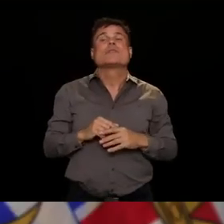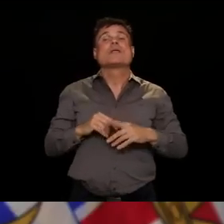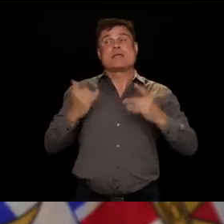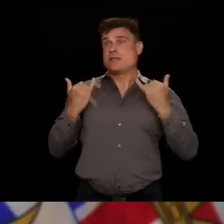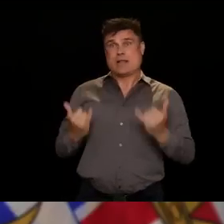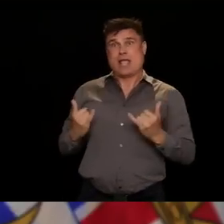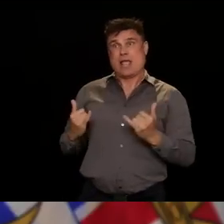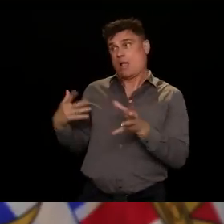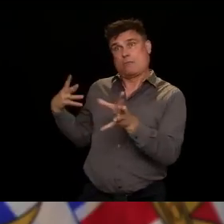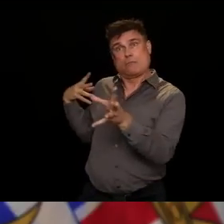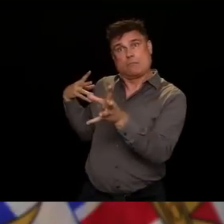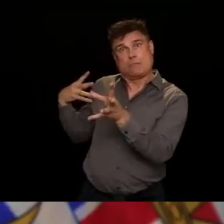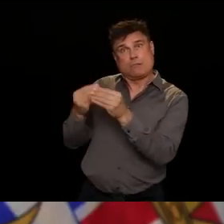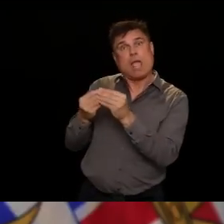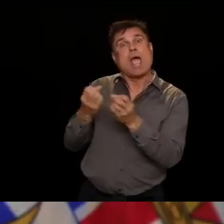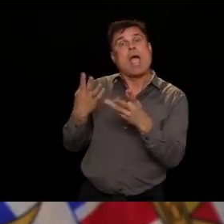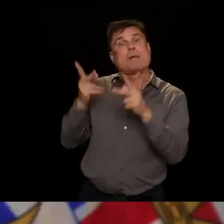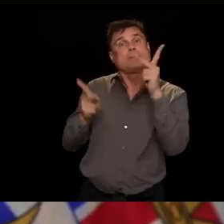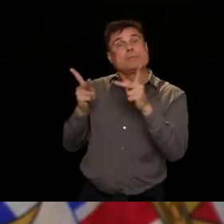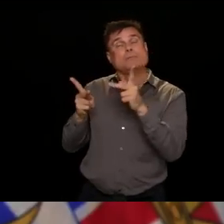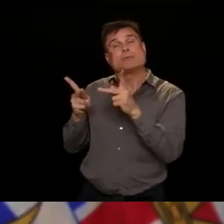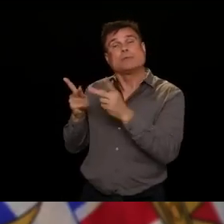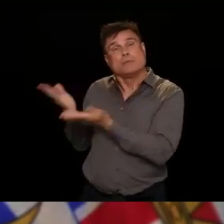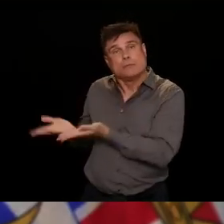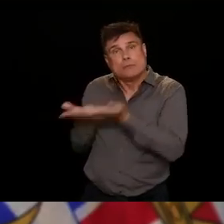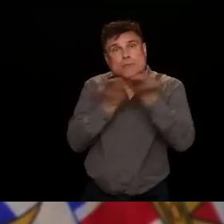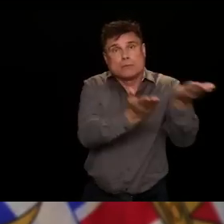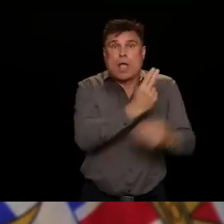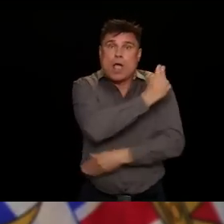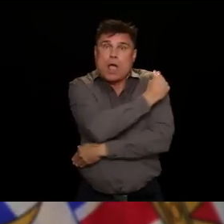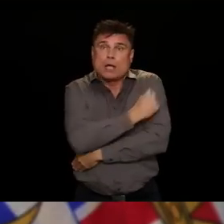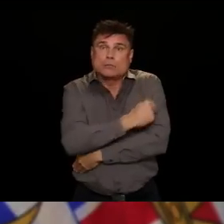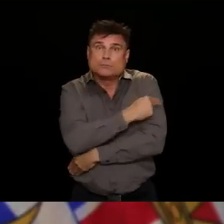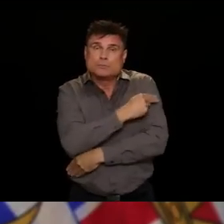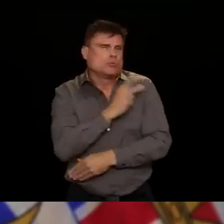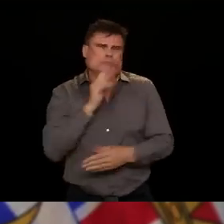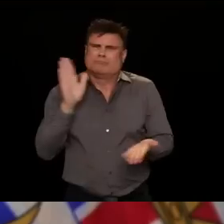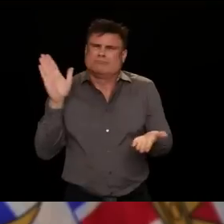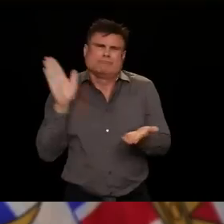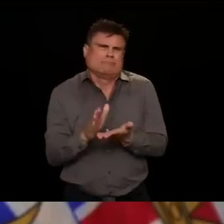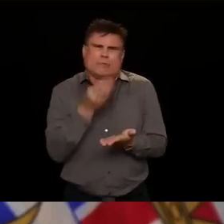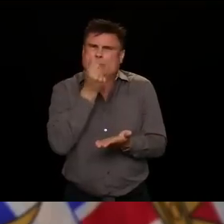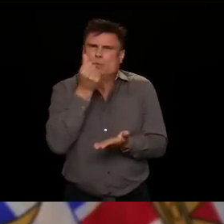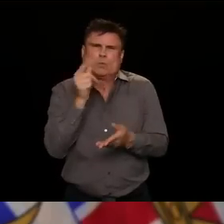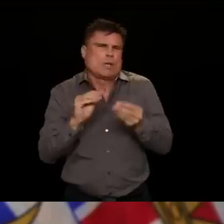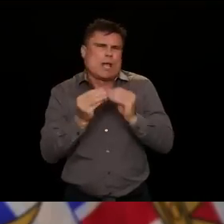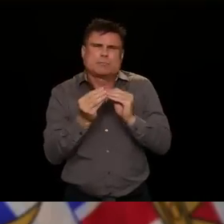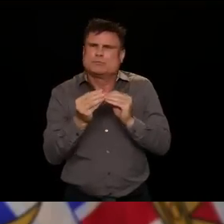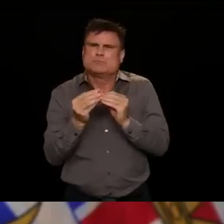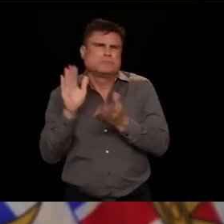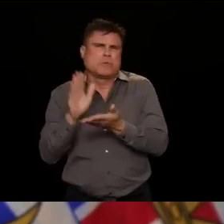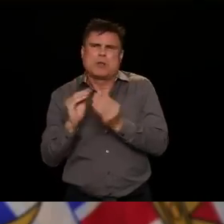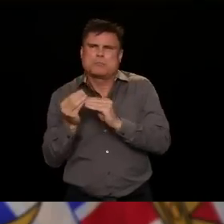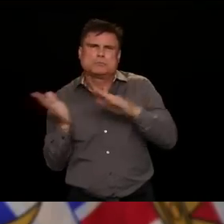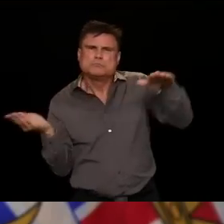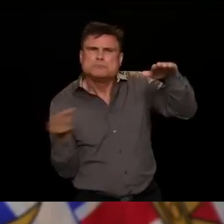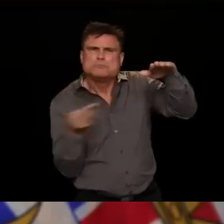it is not telling us what can happen in the future. One of the things right now is we have small numbers of cases